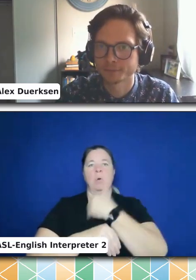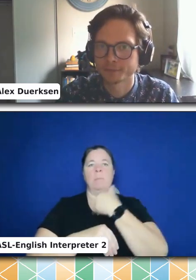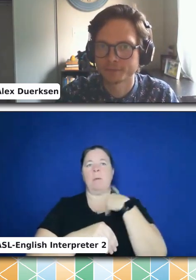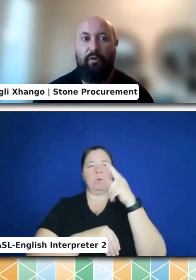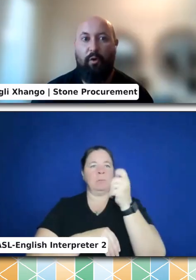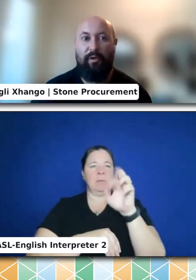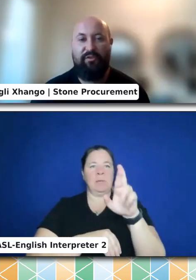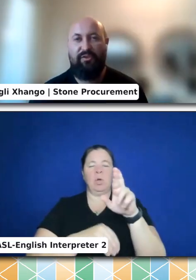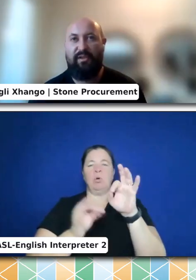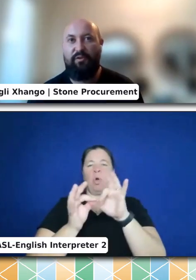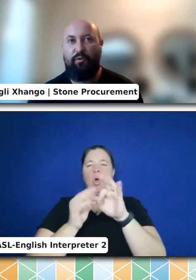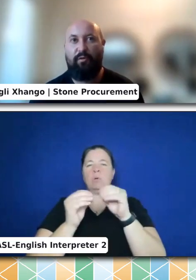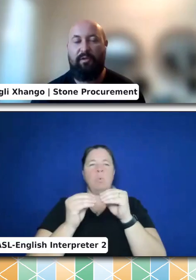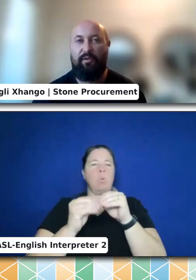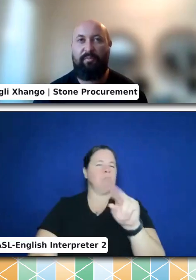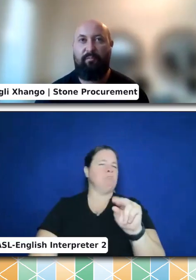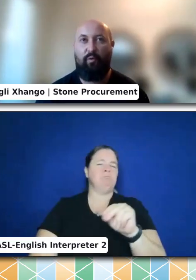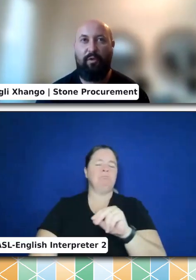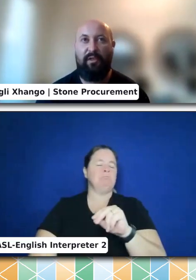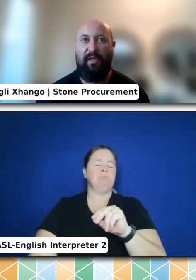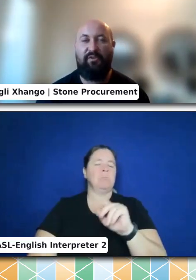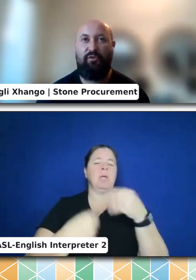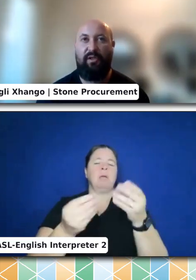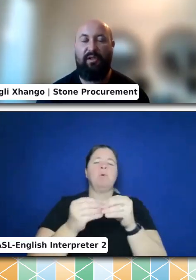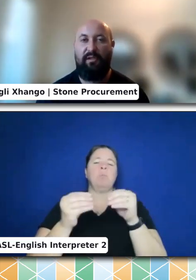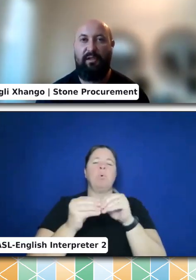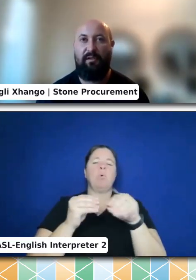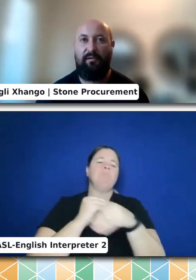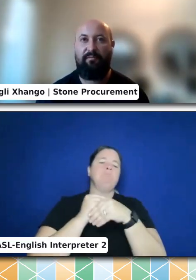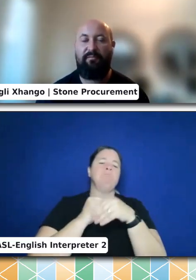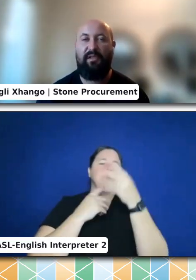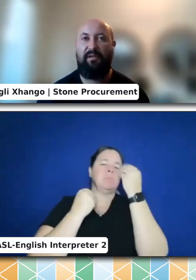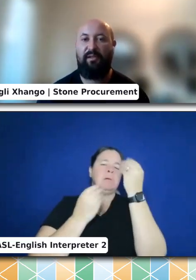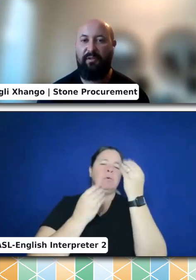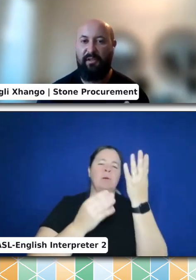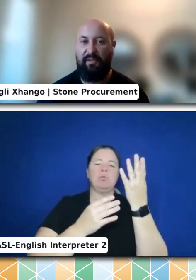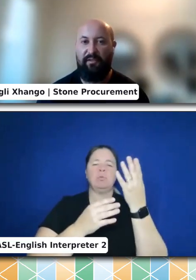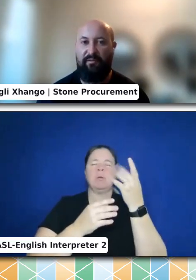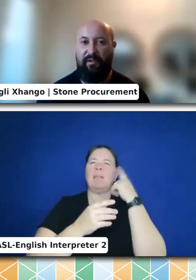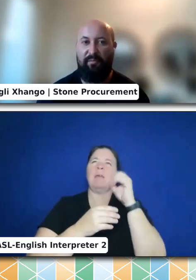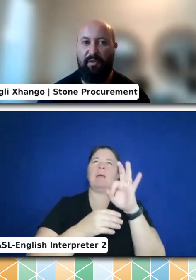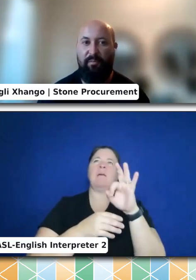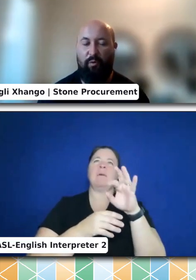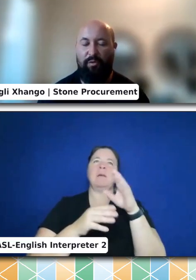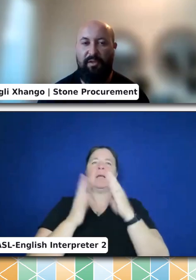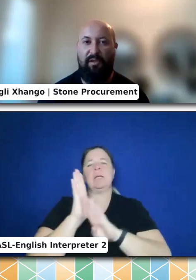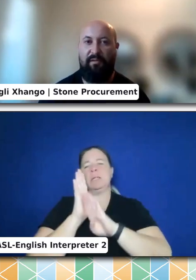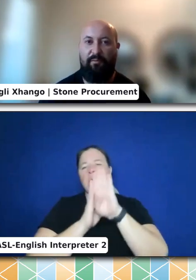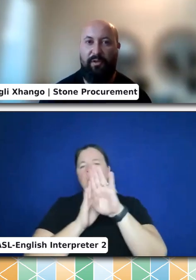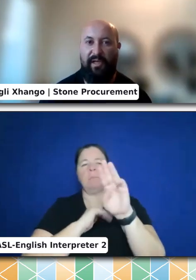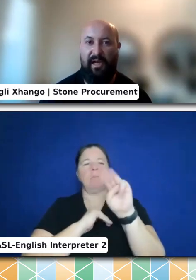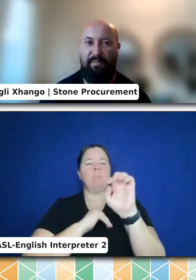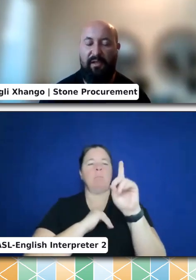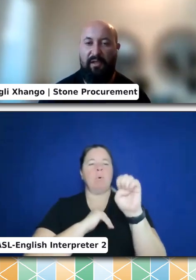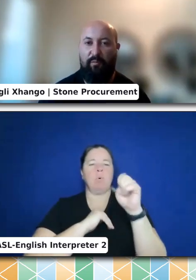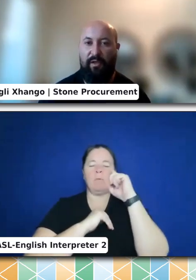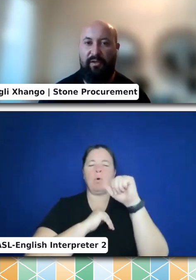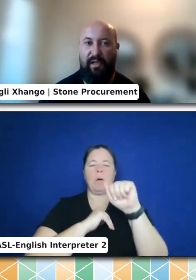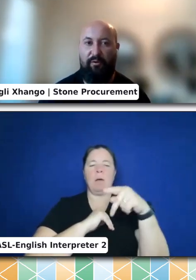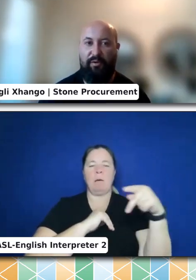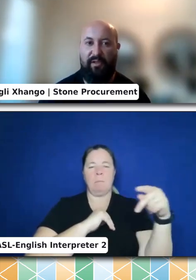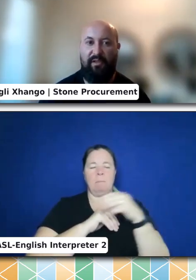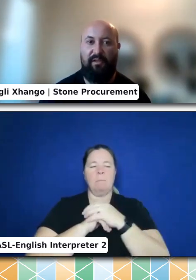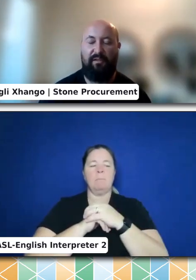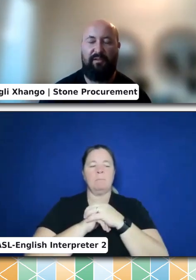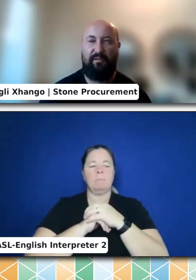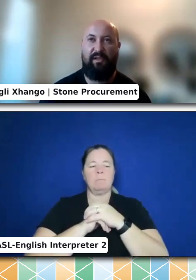No, it just gives you a little bit more extra, uh, think of it kind of like a developer mode, uh, for the app, where now you can.